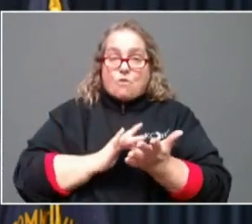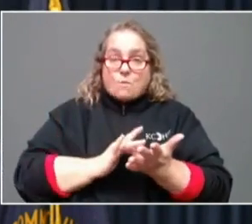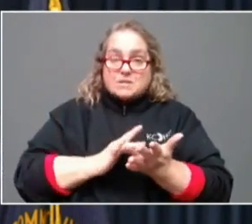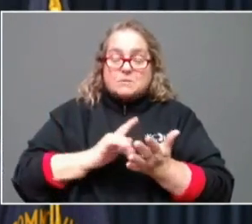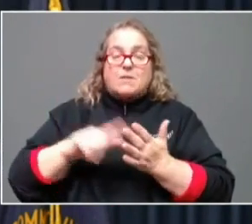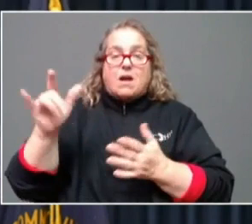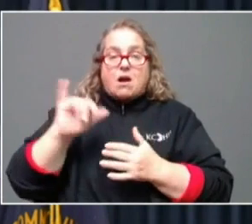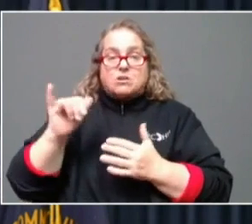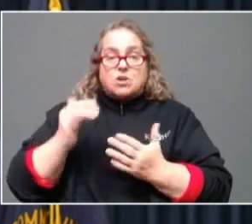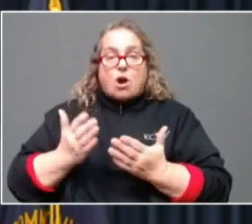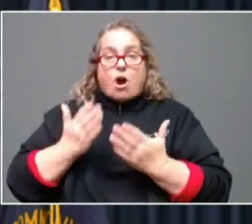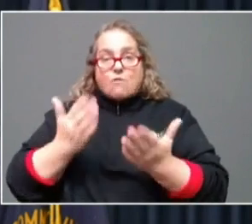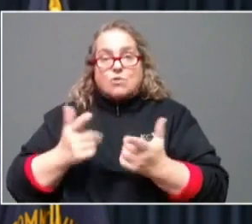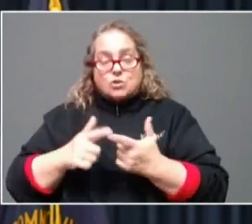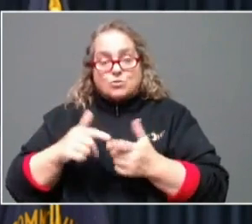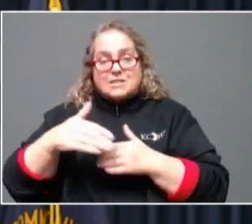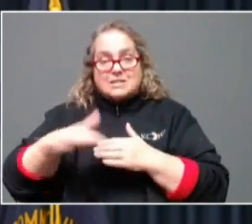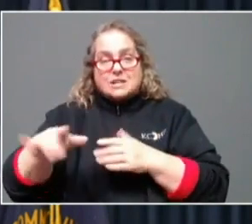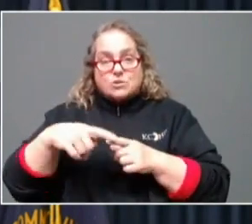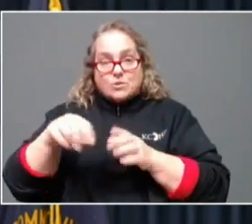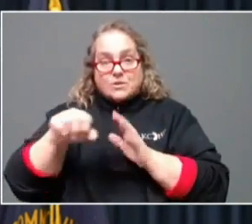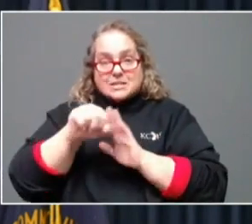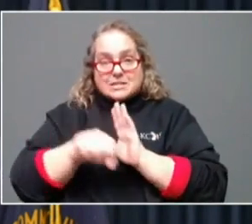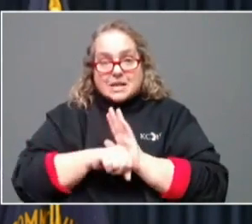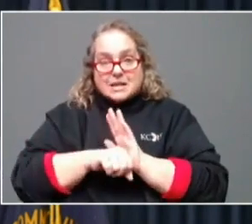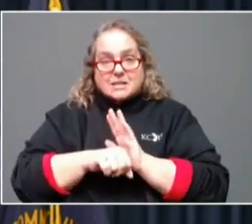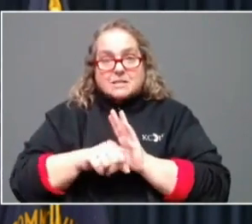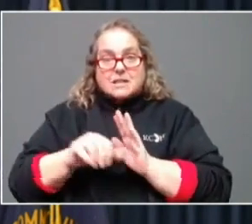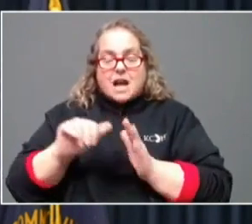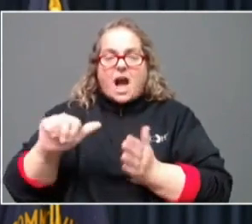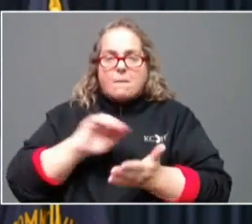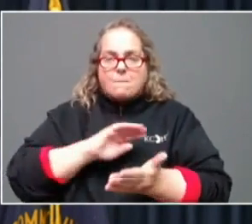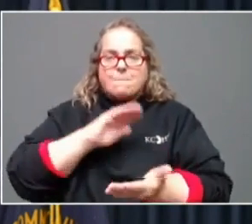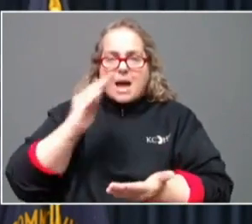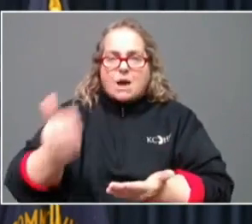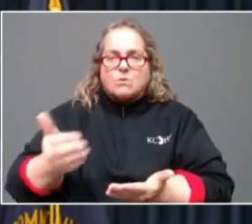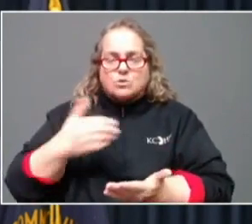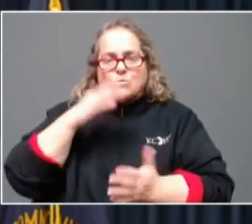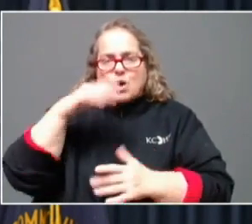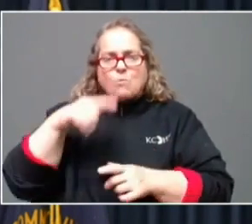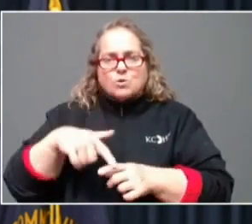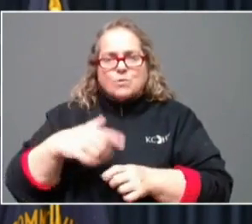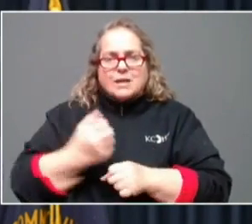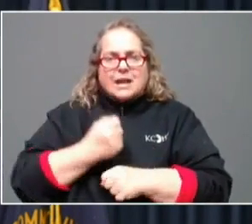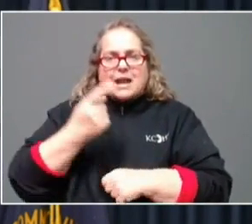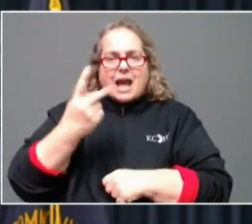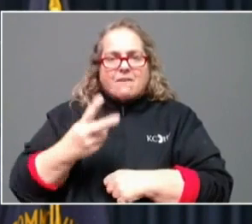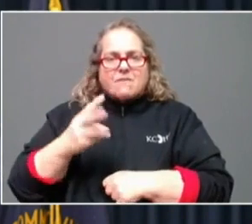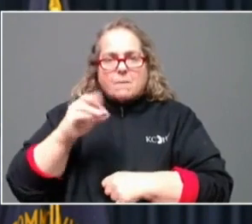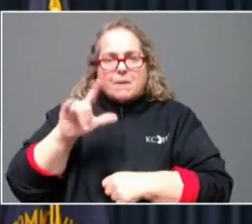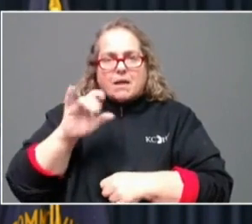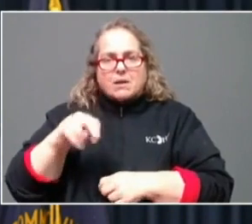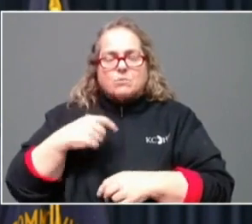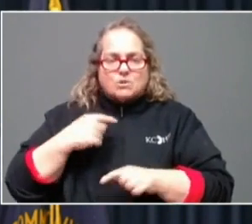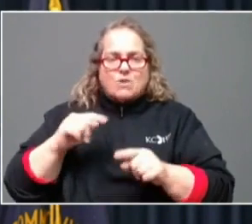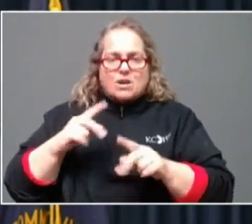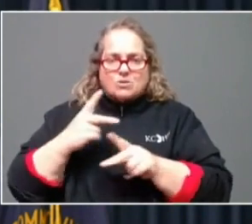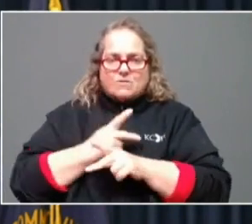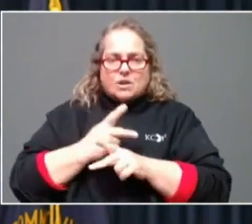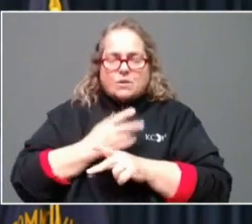to the states an amount and and we should hopefully get over a half million and we'll try to figure out the best places to deploy those. But I